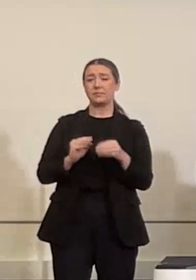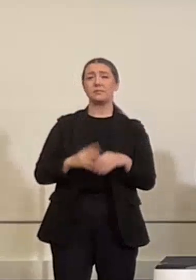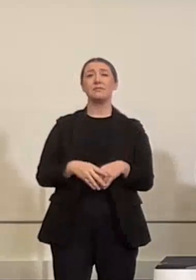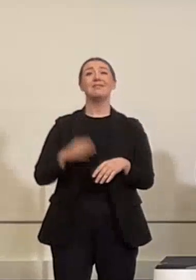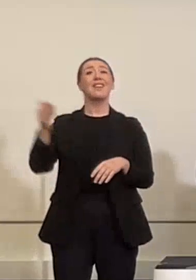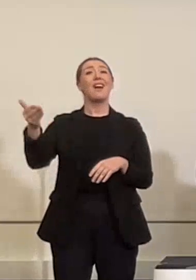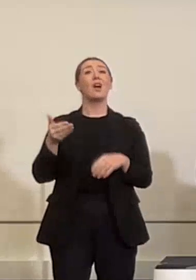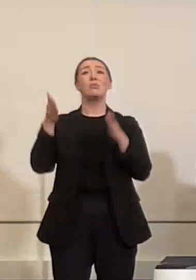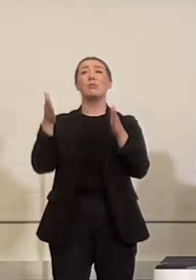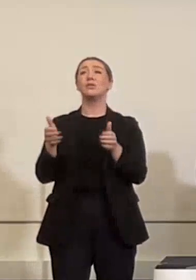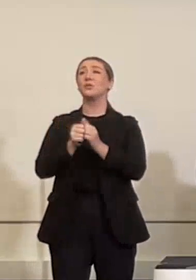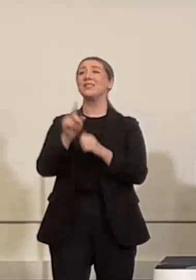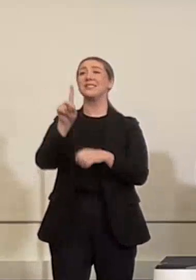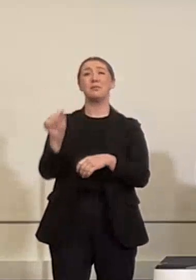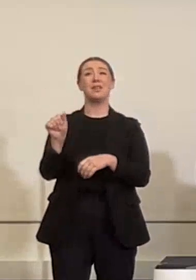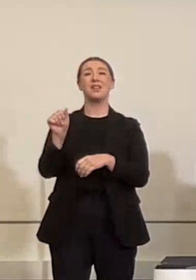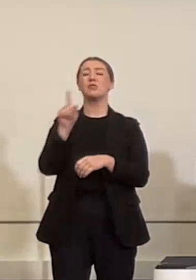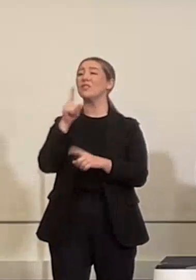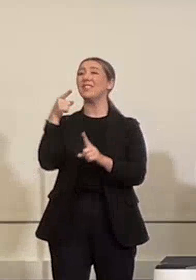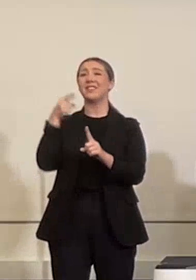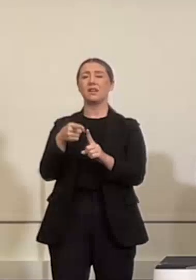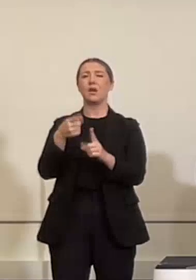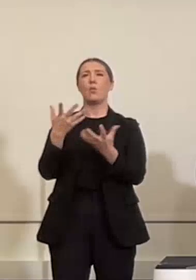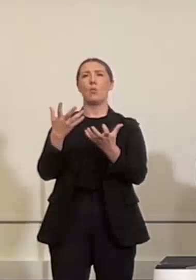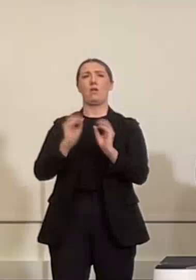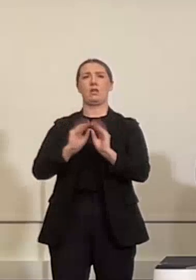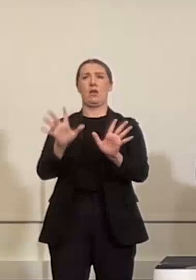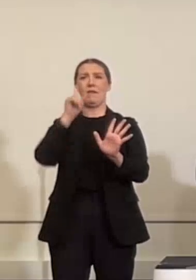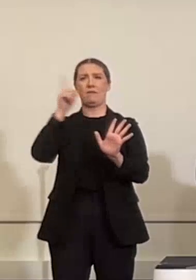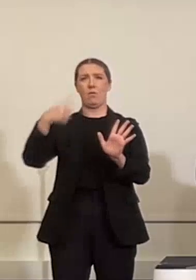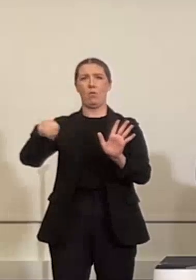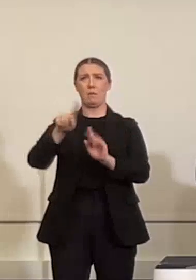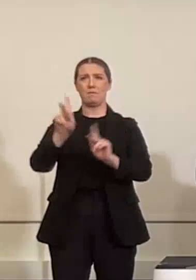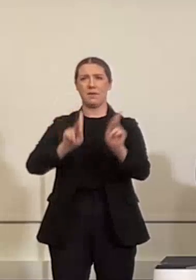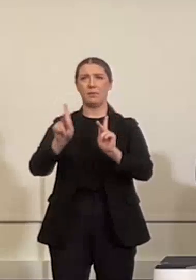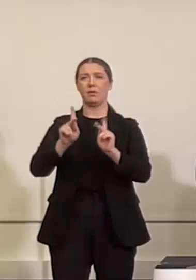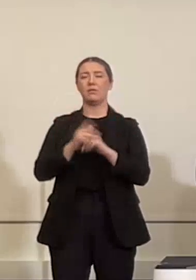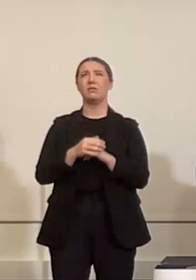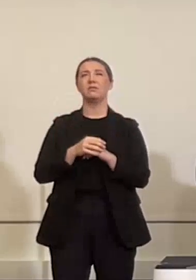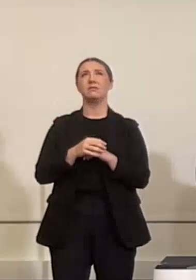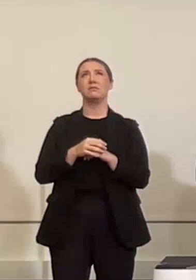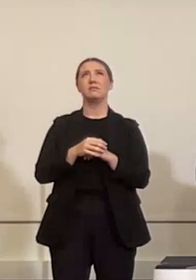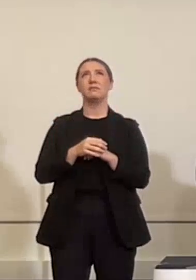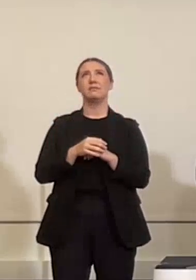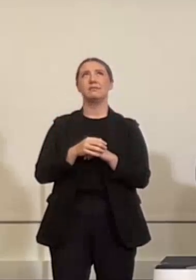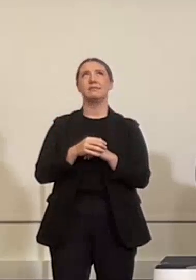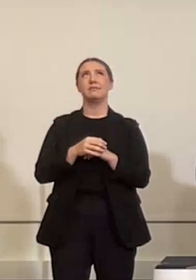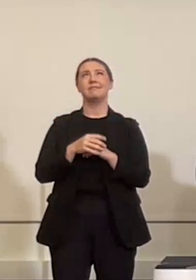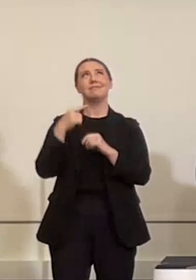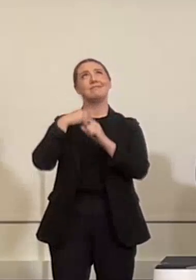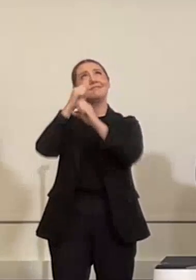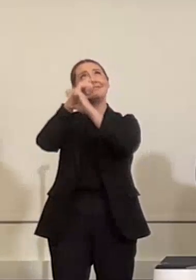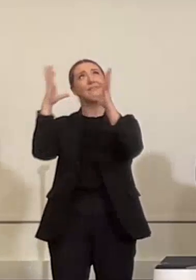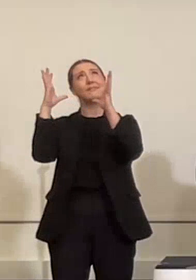that it's really comes back to creating clarity for people. I think about this notion of people generally want to do the right thing.